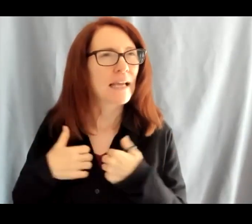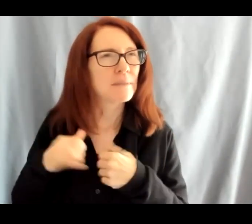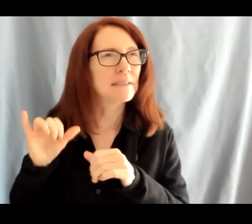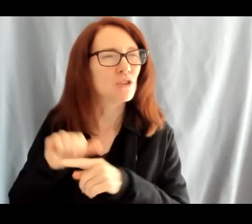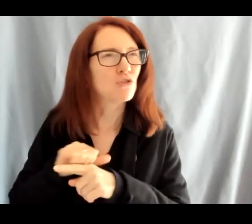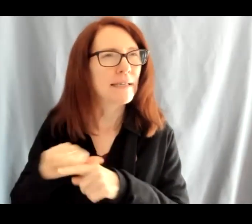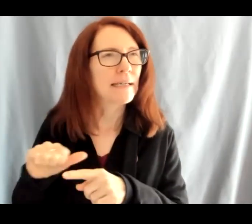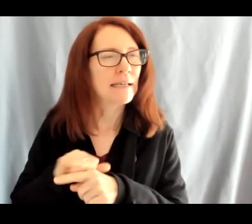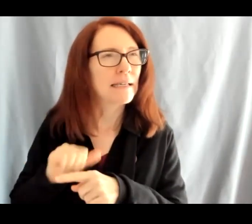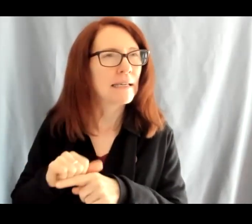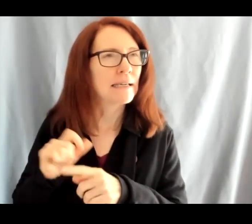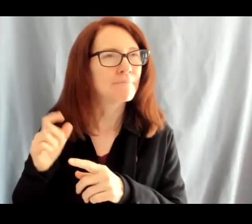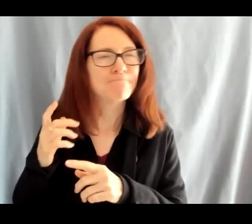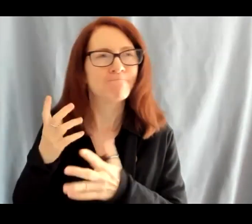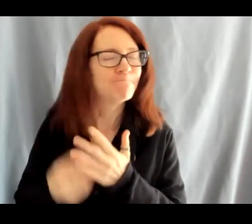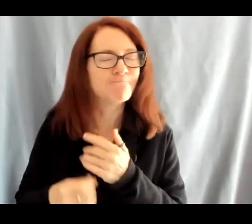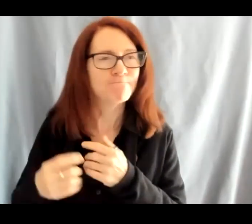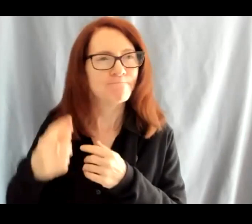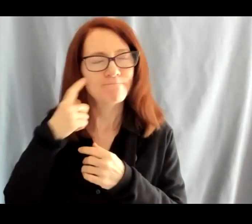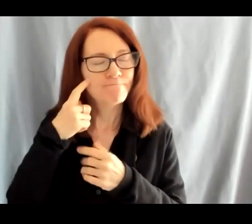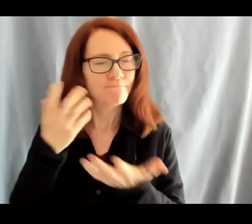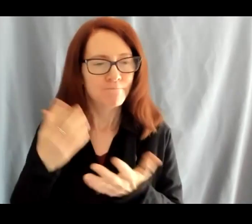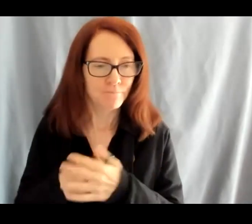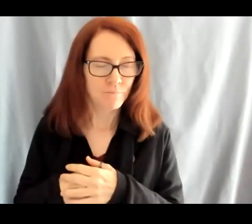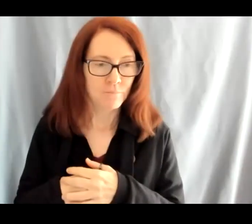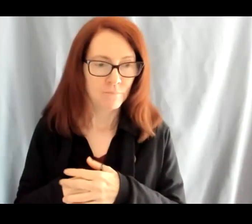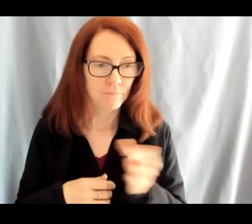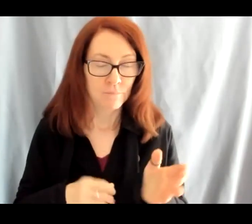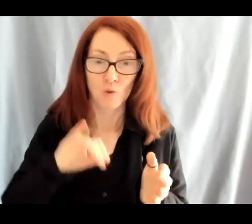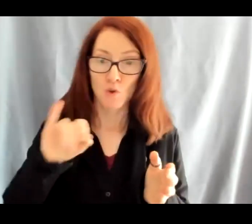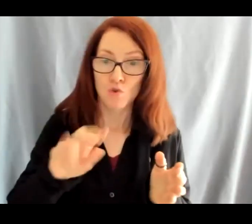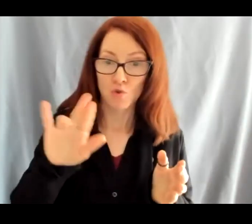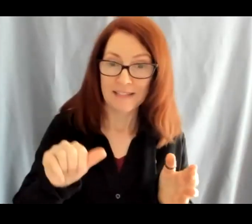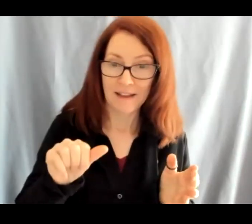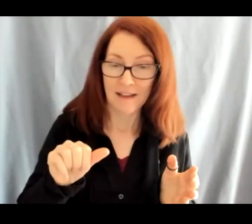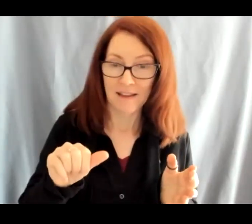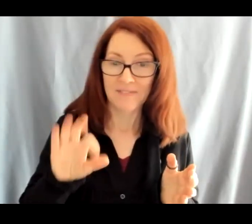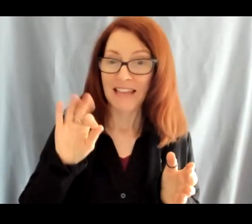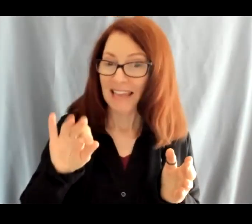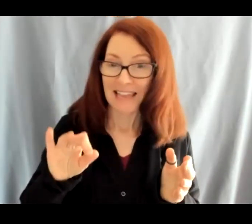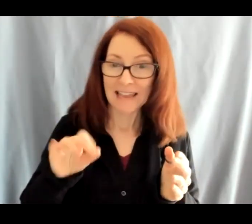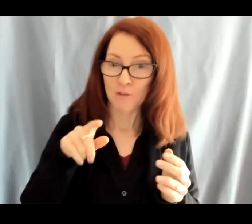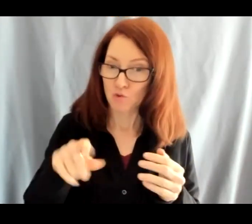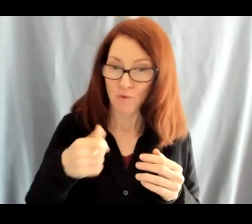it comes up for someone you know please reach out and we can kind of work through it together